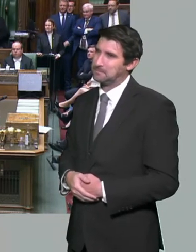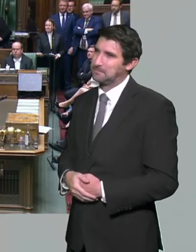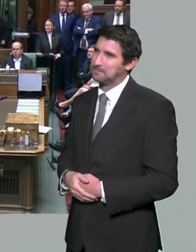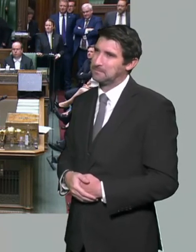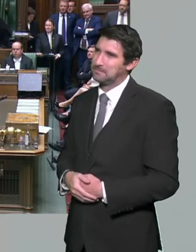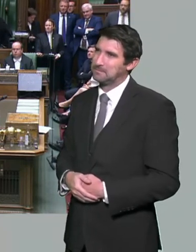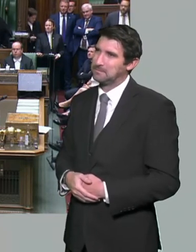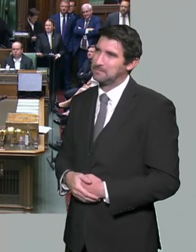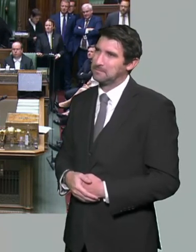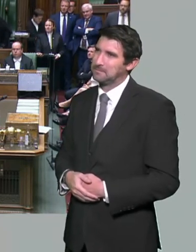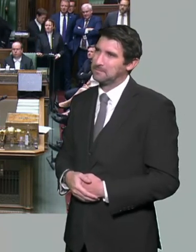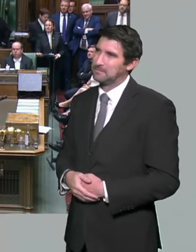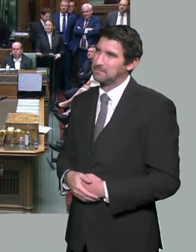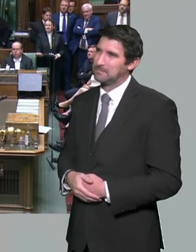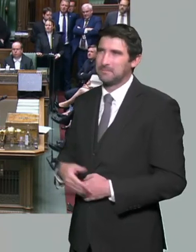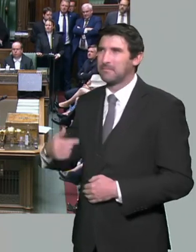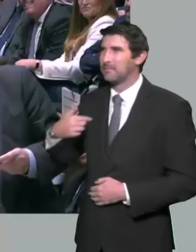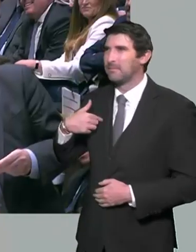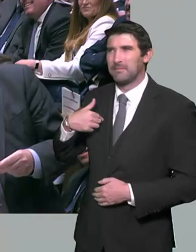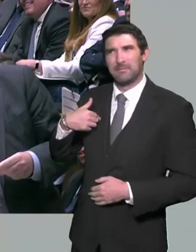The Prime Minister I just reminded the House of what is happening